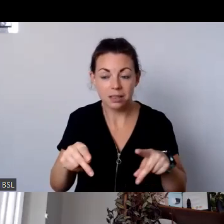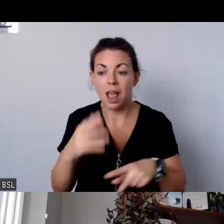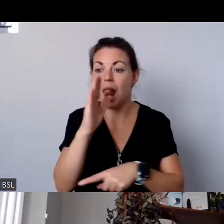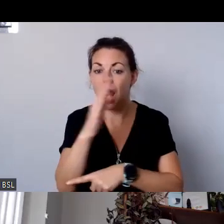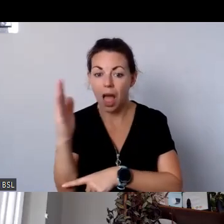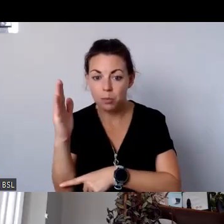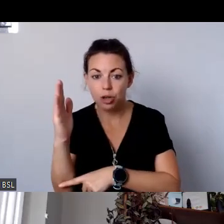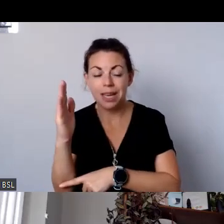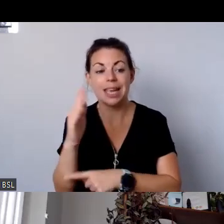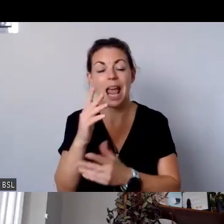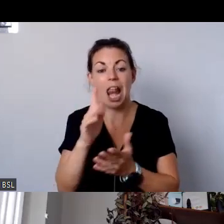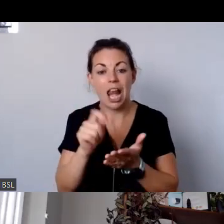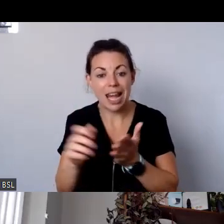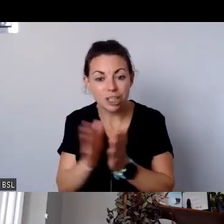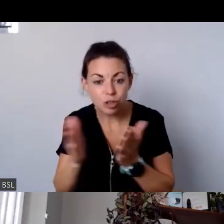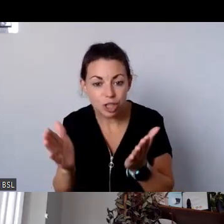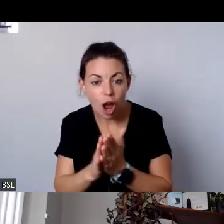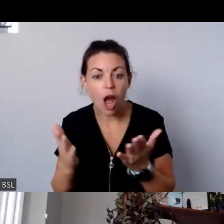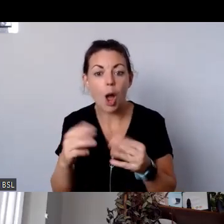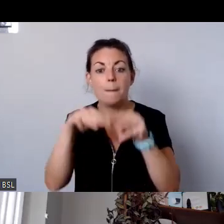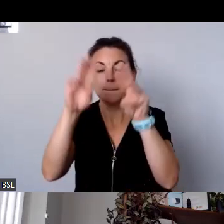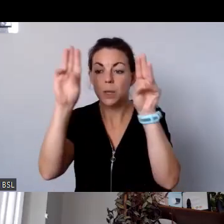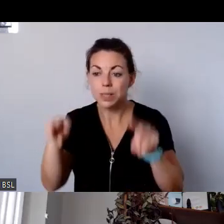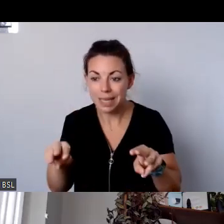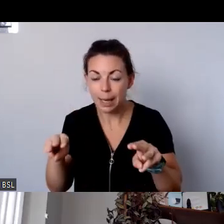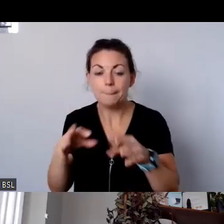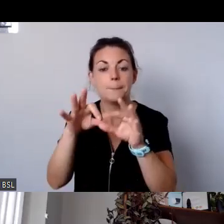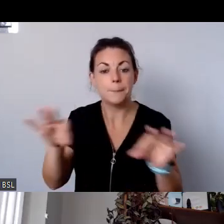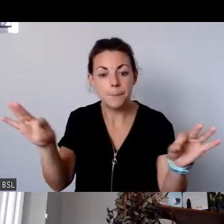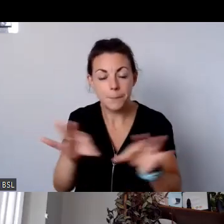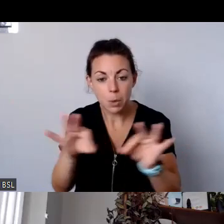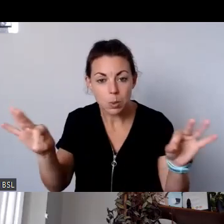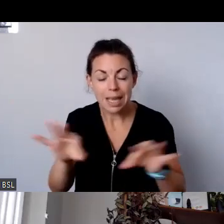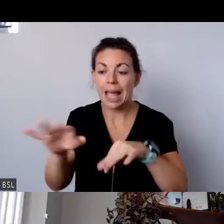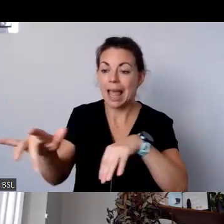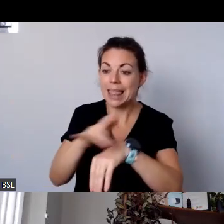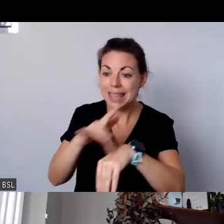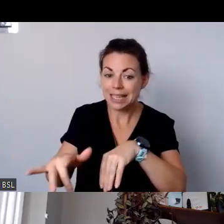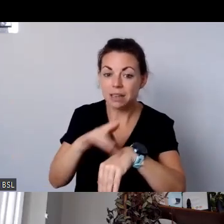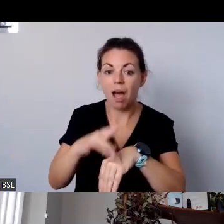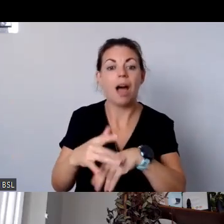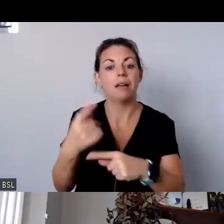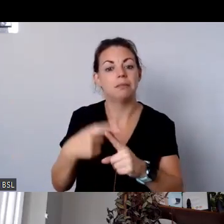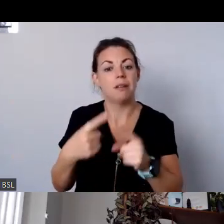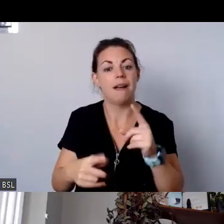literature, museums, music, theatre, and visual arts.